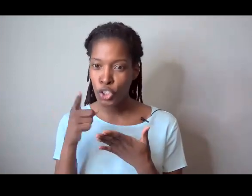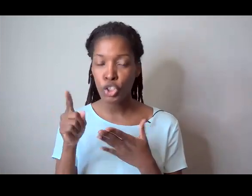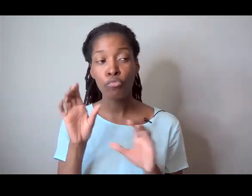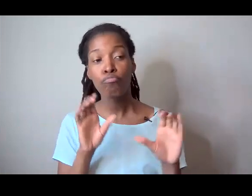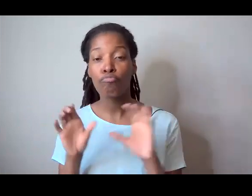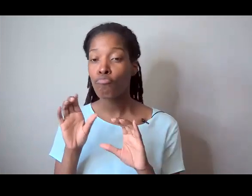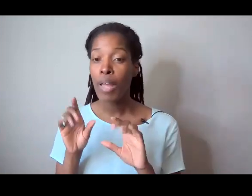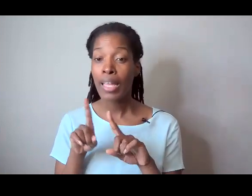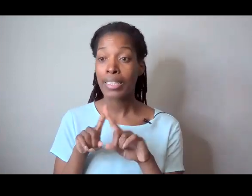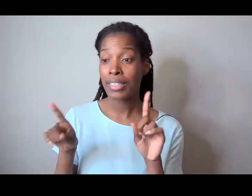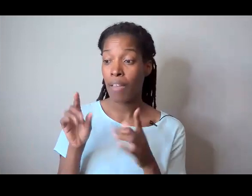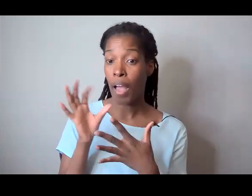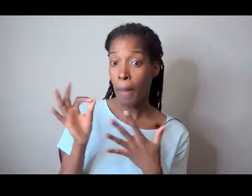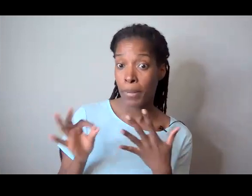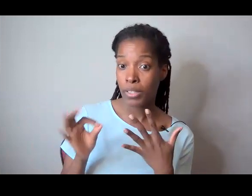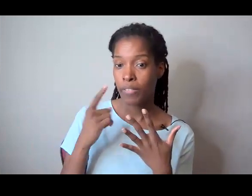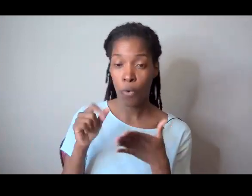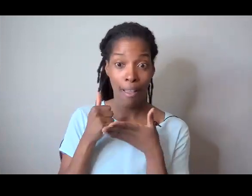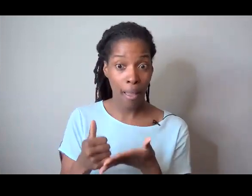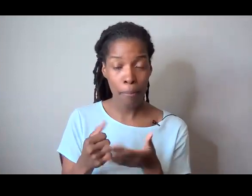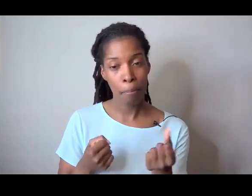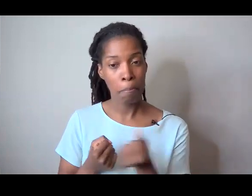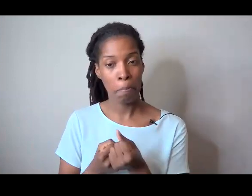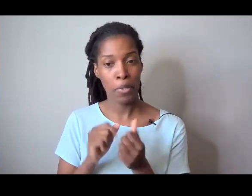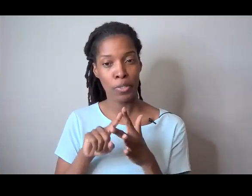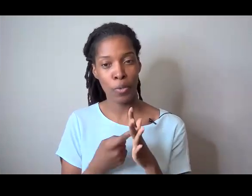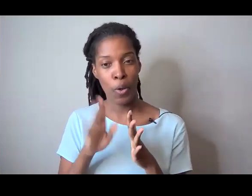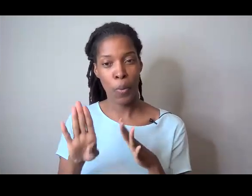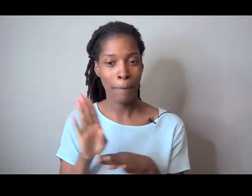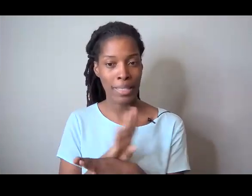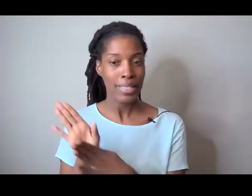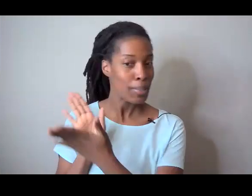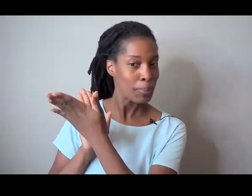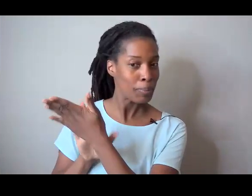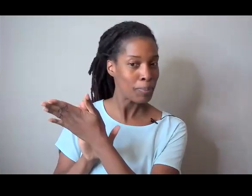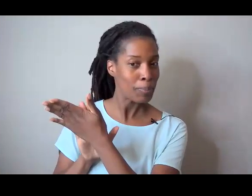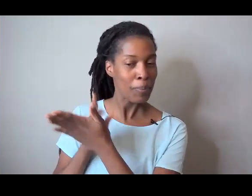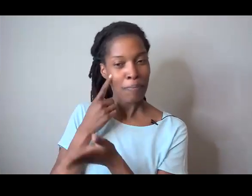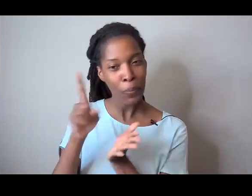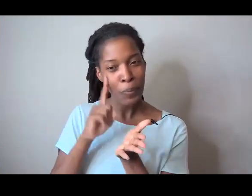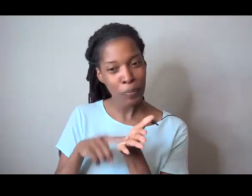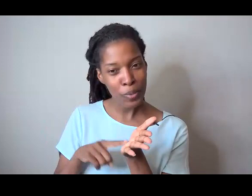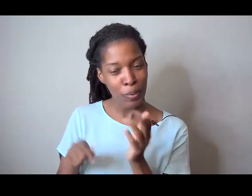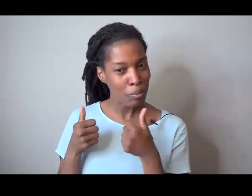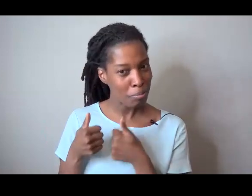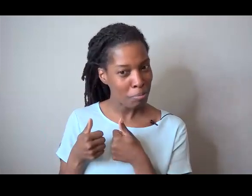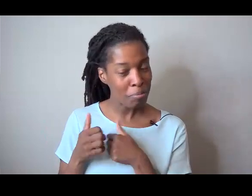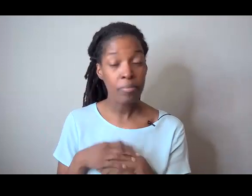Kudos to you. I encourage you to check out the webinar,